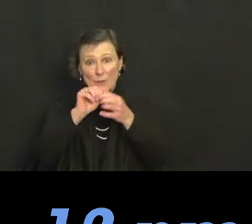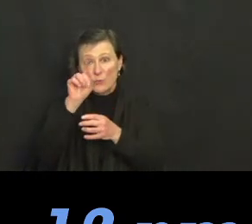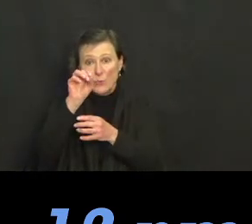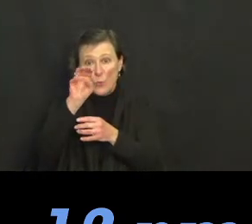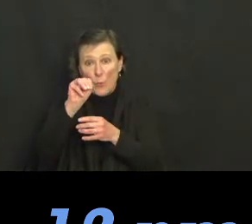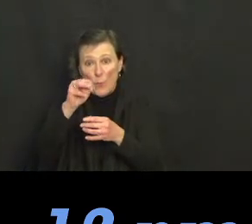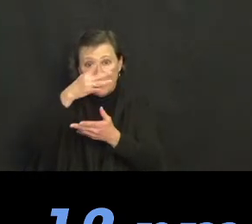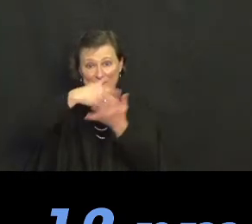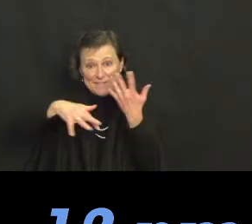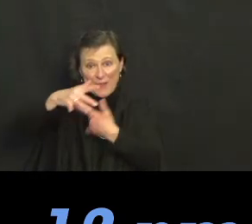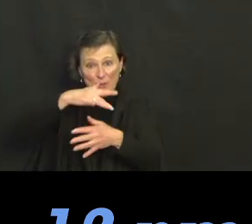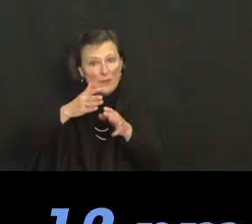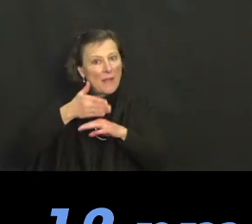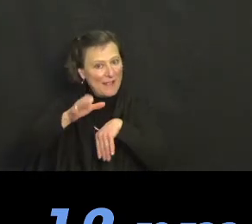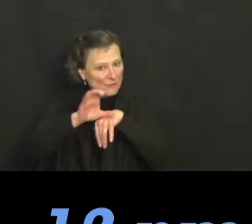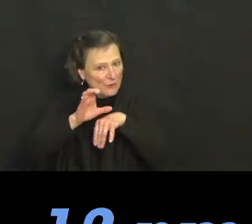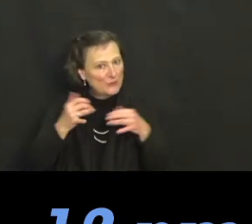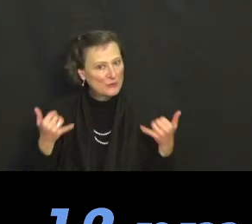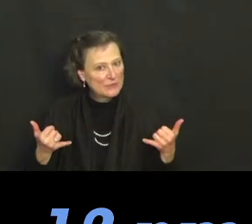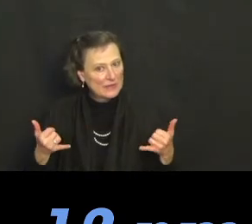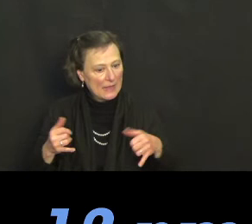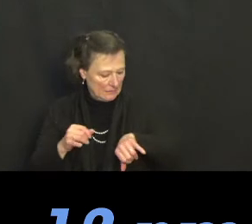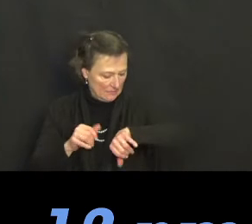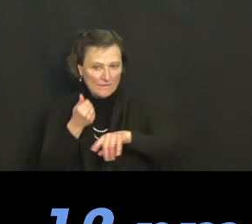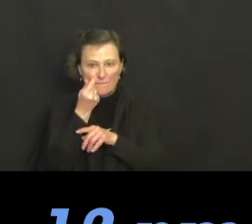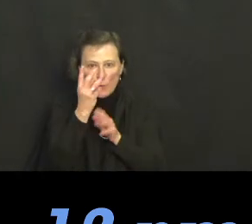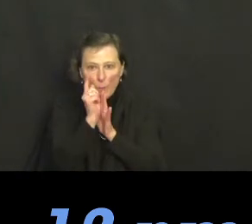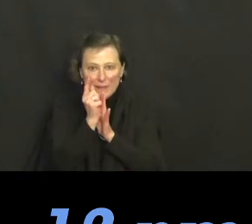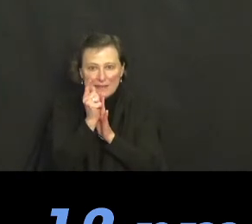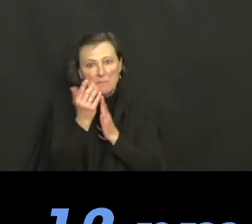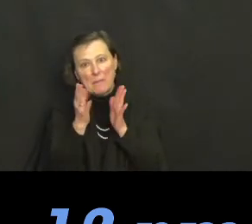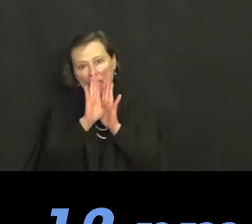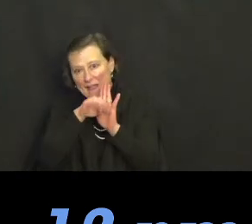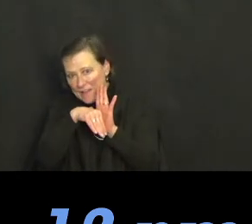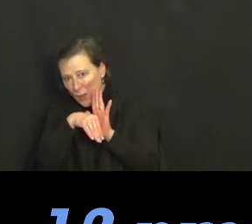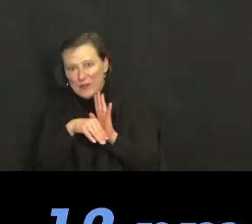service today? And, in just a few minutes, about a half an hour.